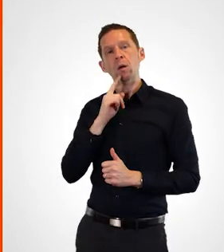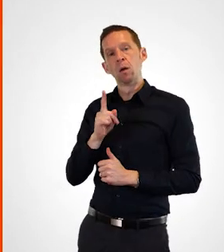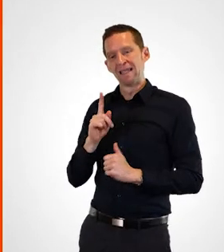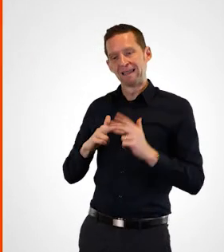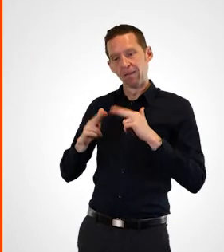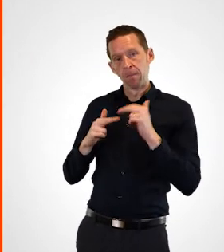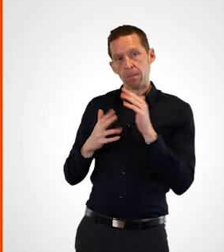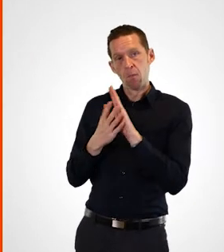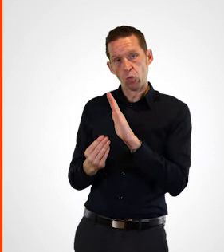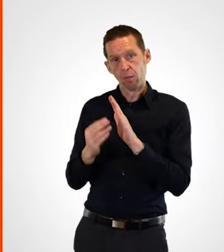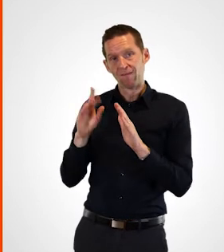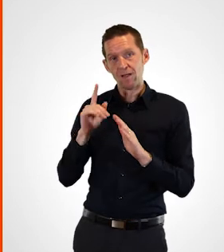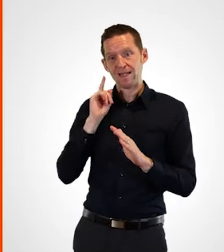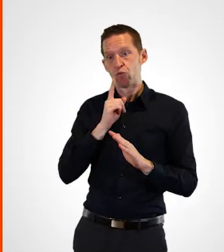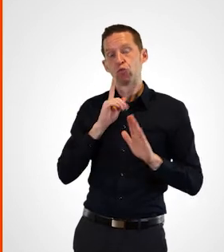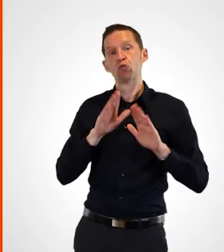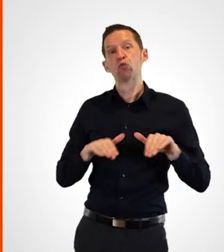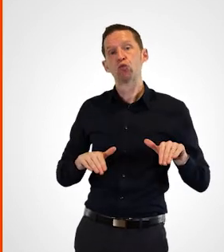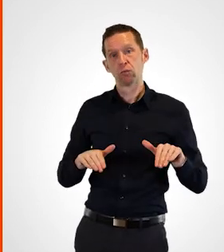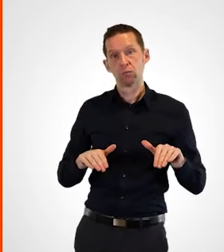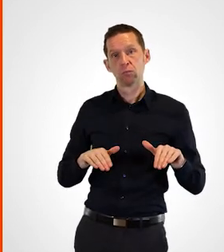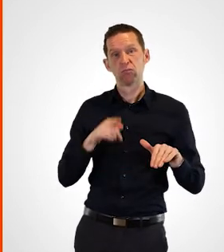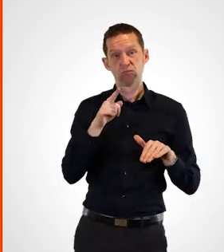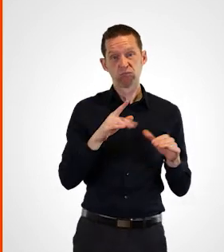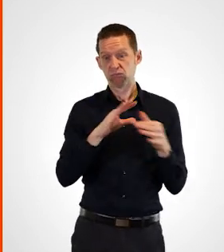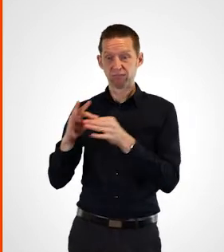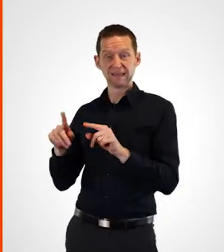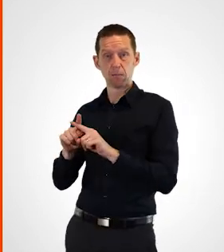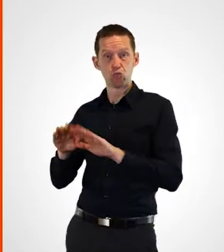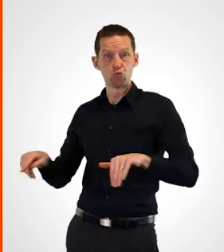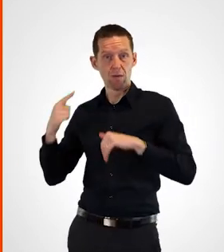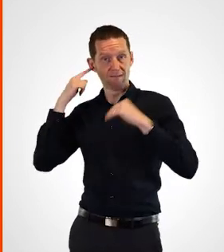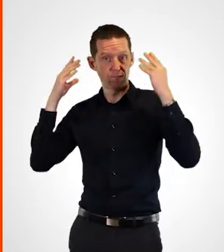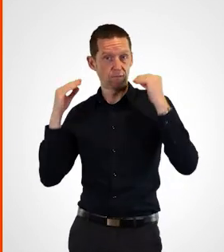the developmental models for hearing children apply to the context of children with hearing loss.